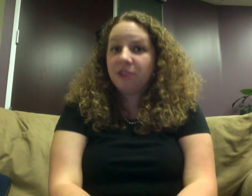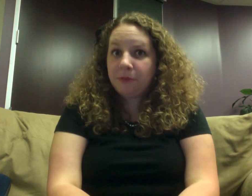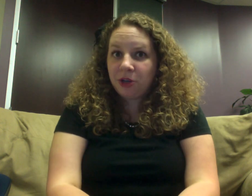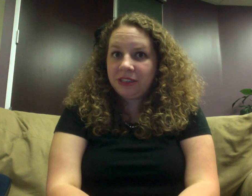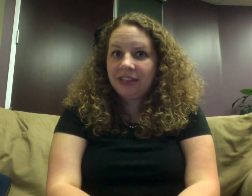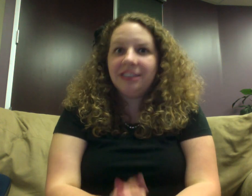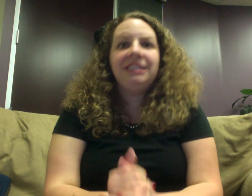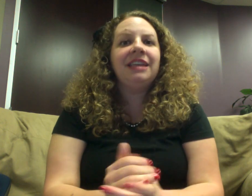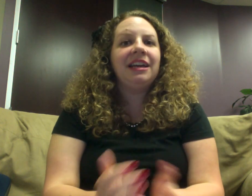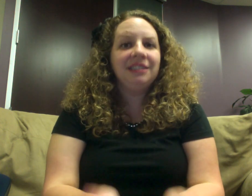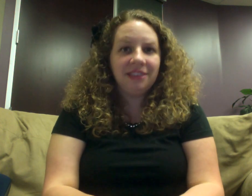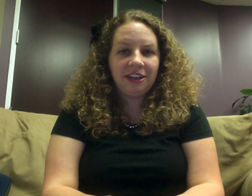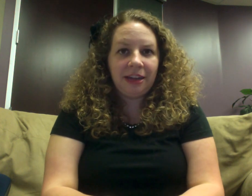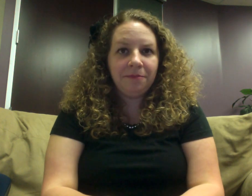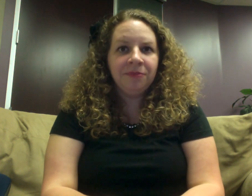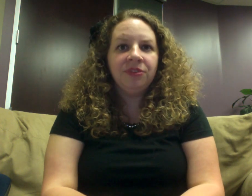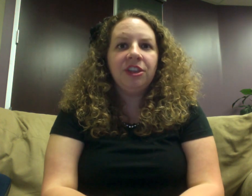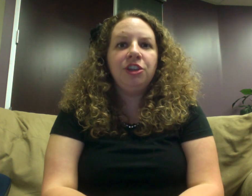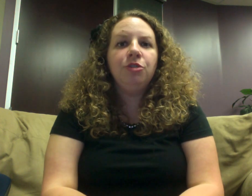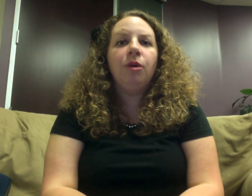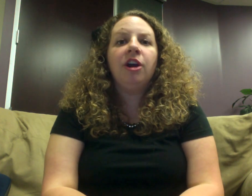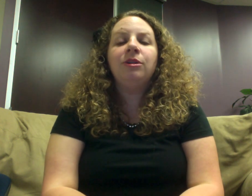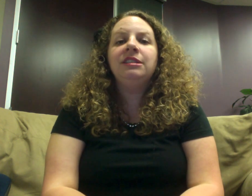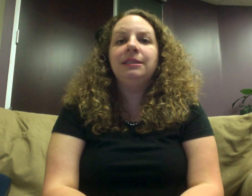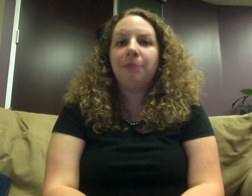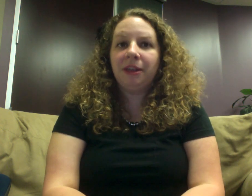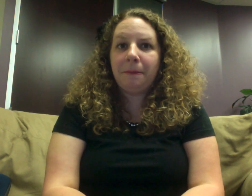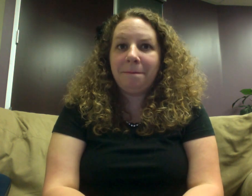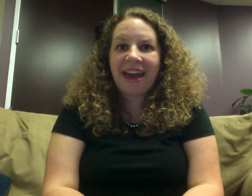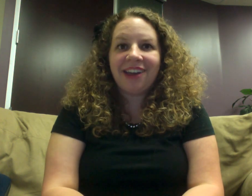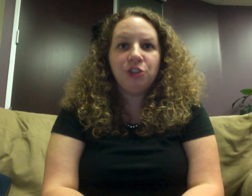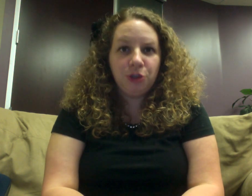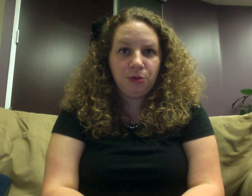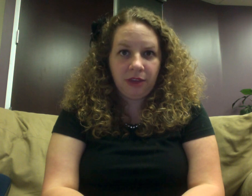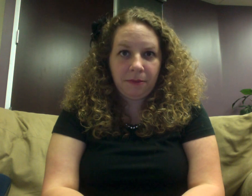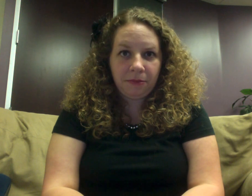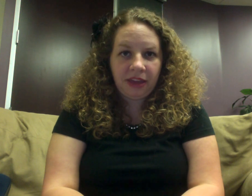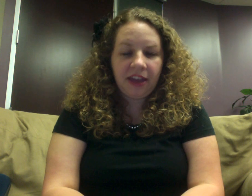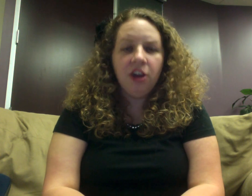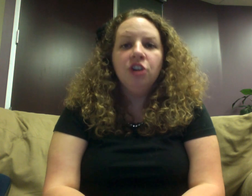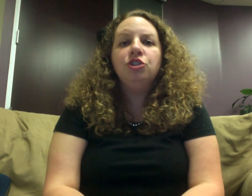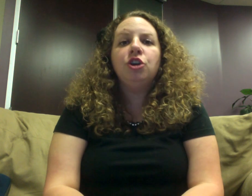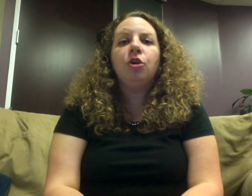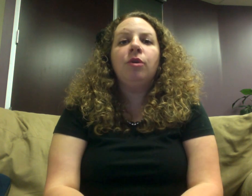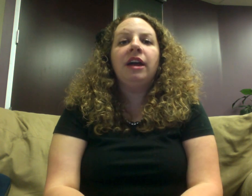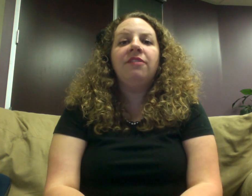the person signs their name, then you are going to spell it back to them, okay. So if